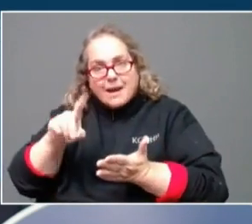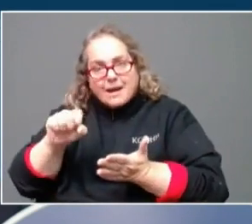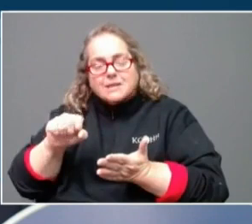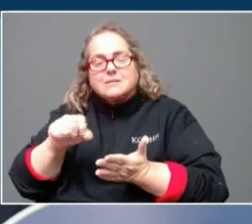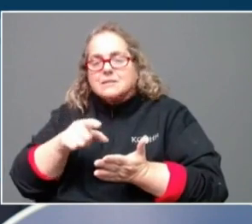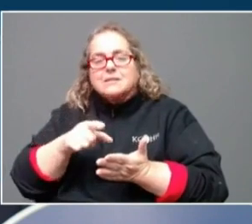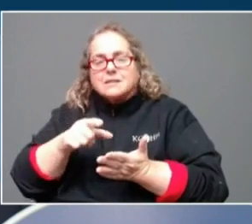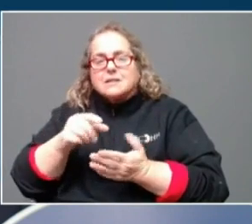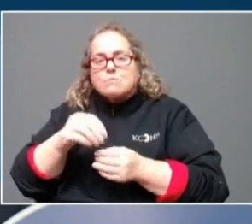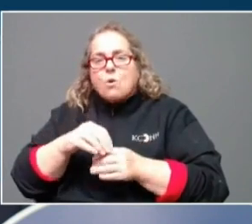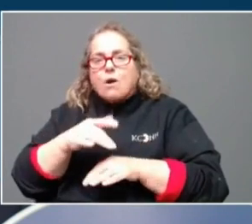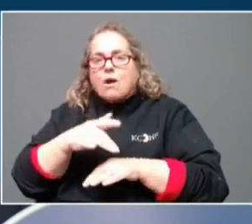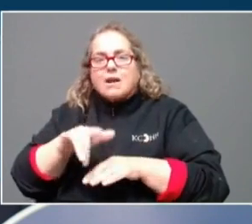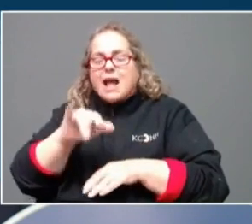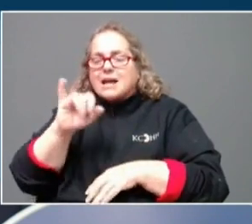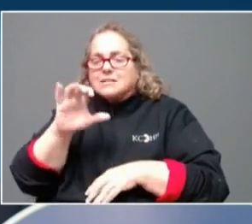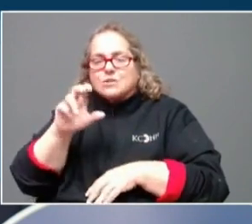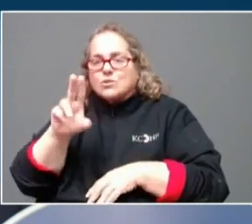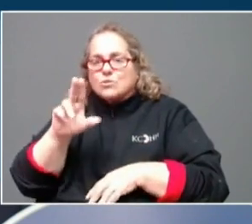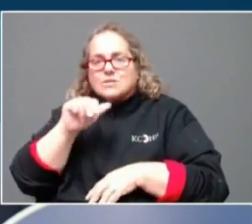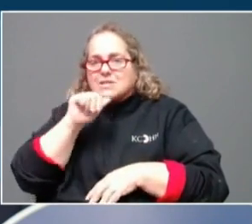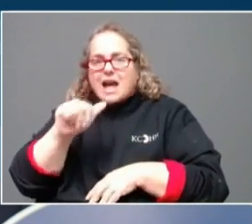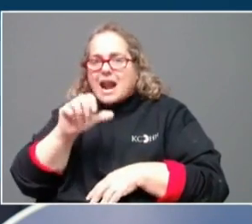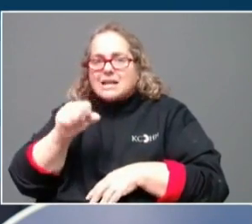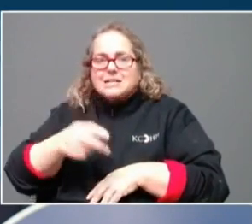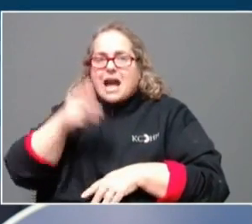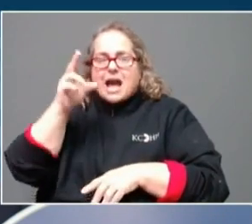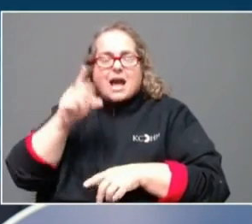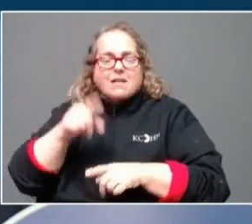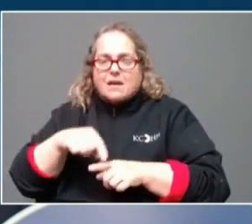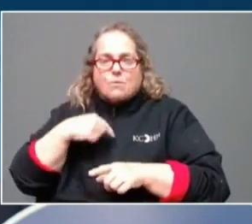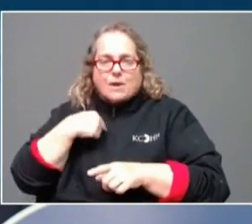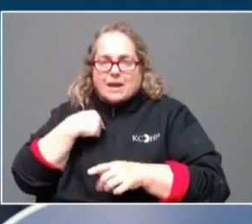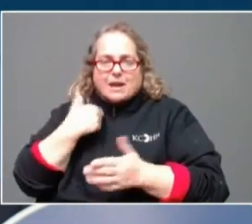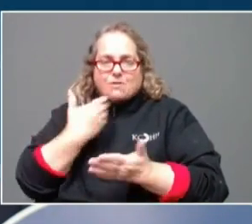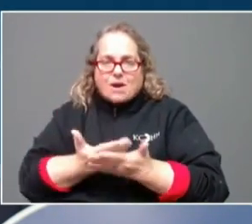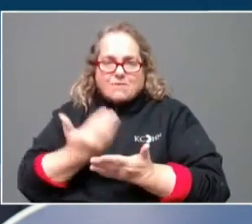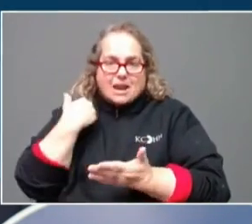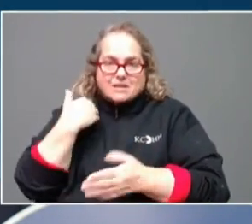ICU utilization that we reached last fall next slide scouting. And then on